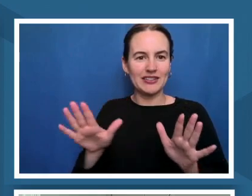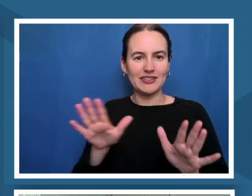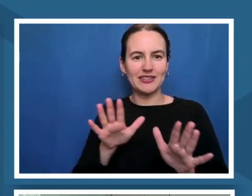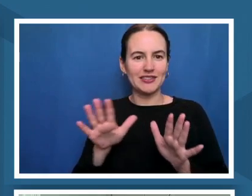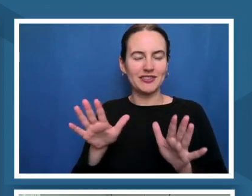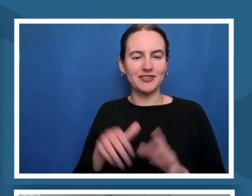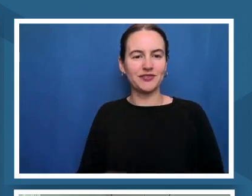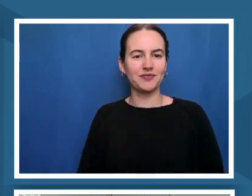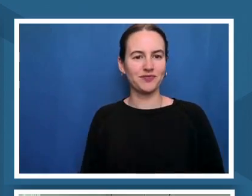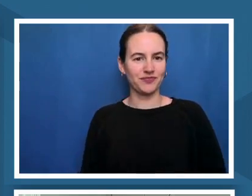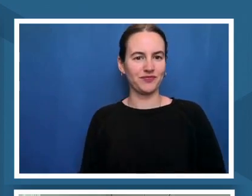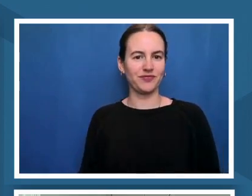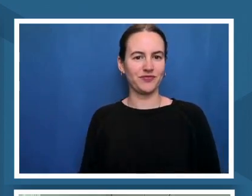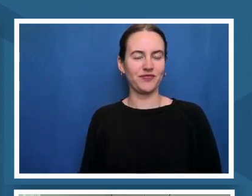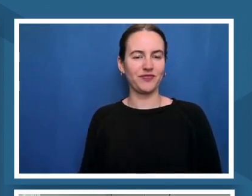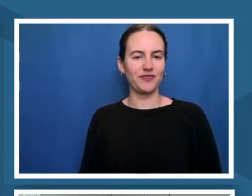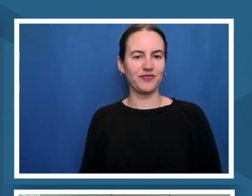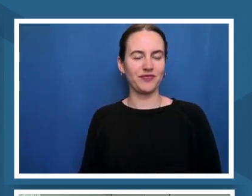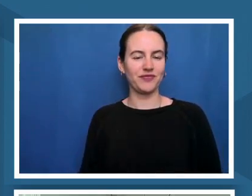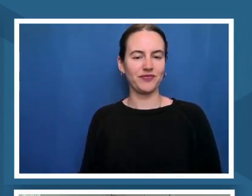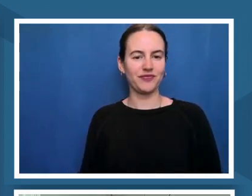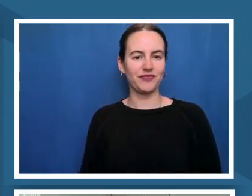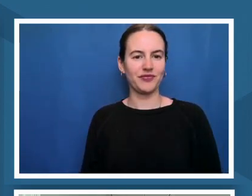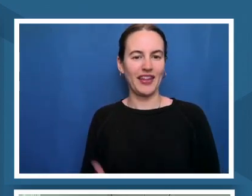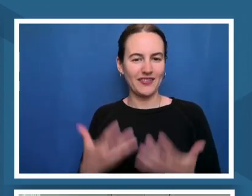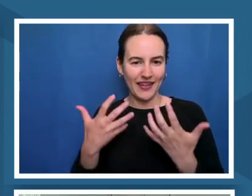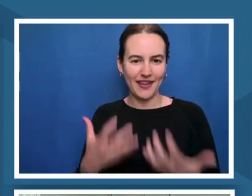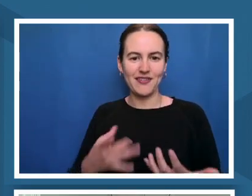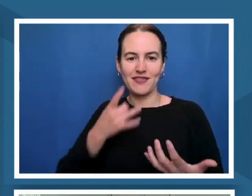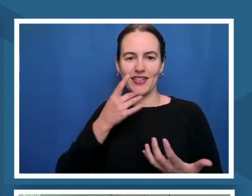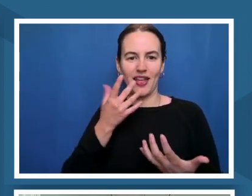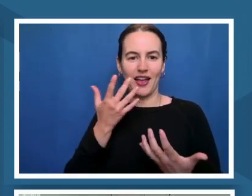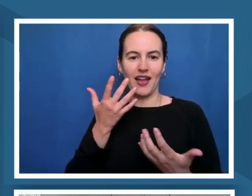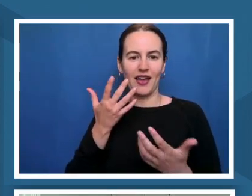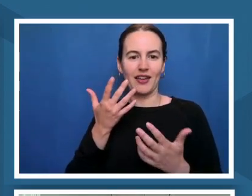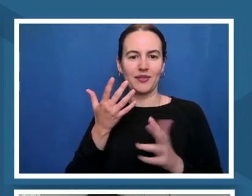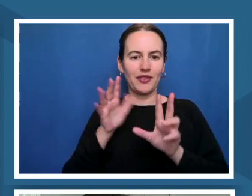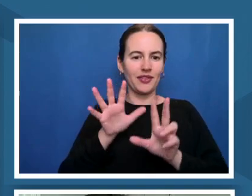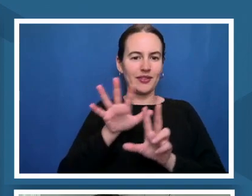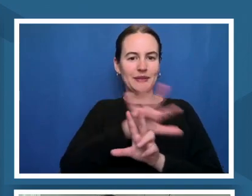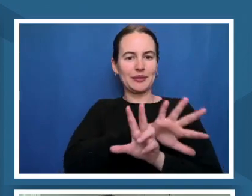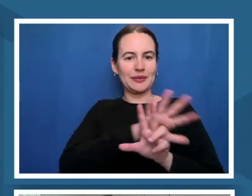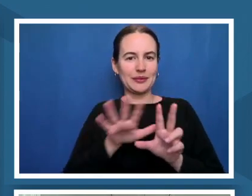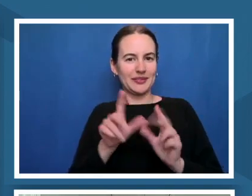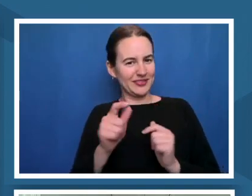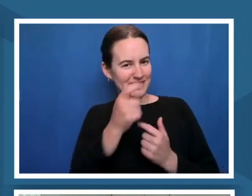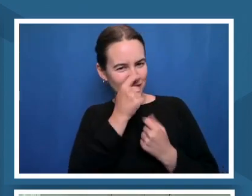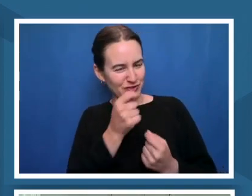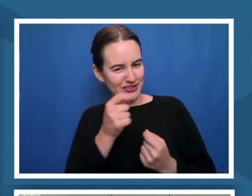trapeze yeah what an interesting phrase heavy